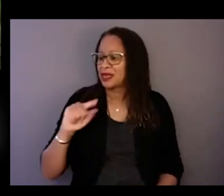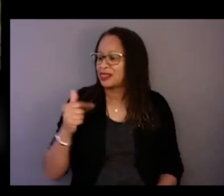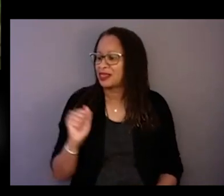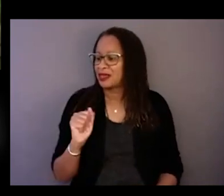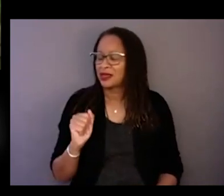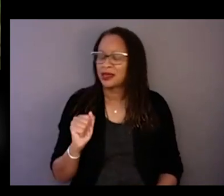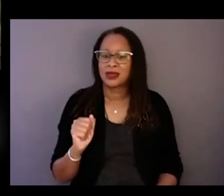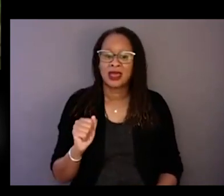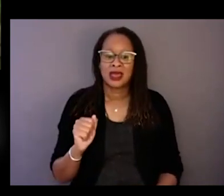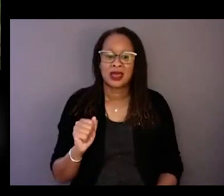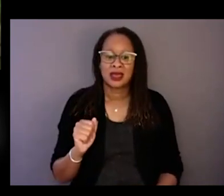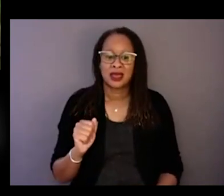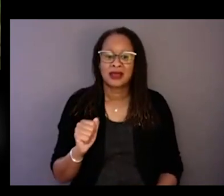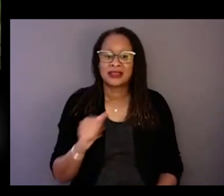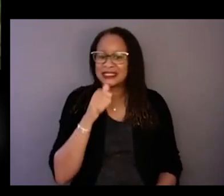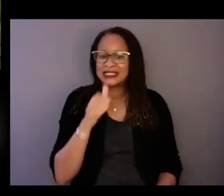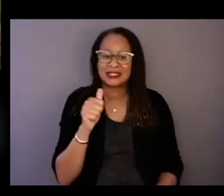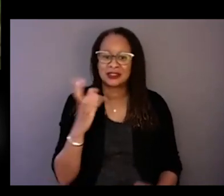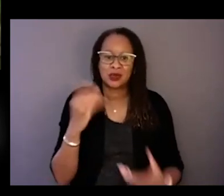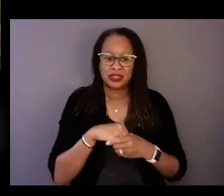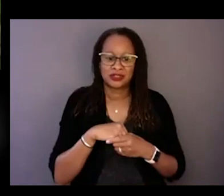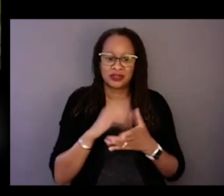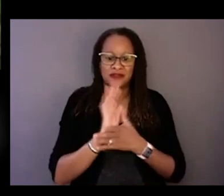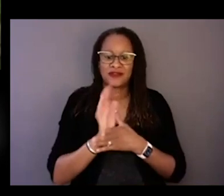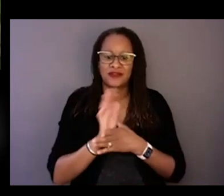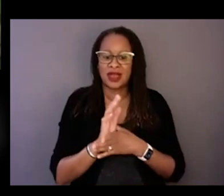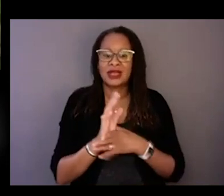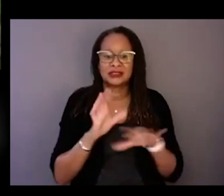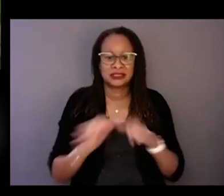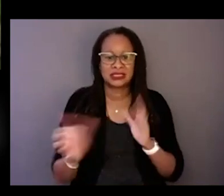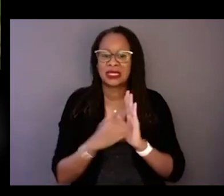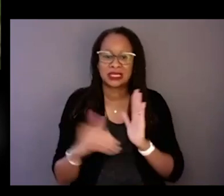this didn't make it into the film but I played it over and over in the editing system.